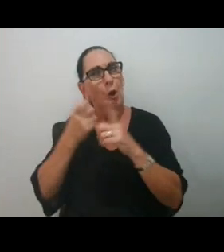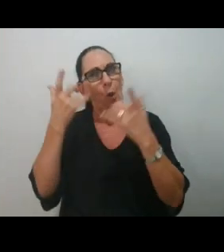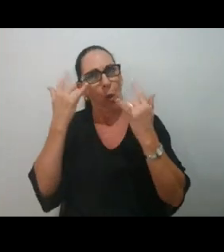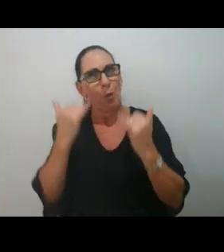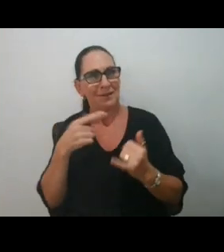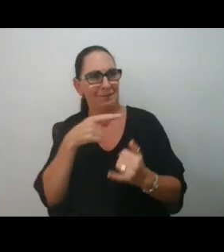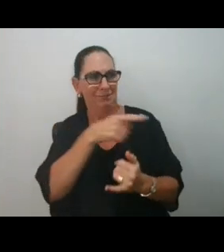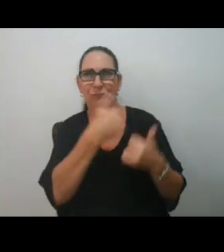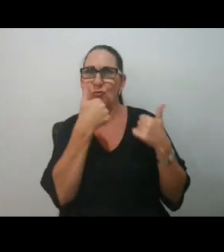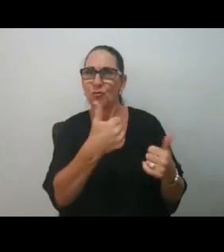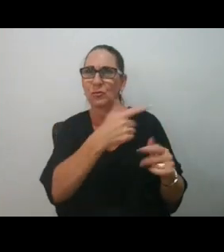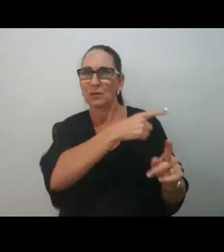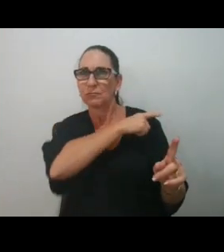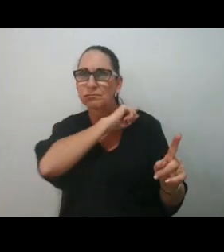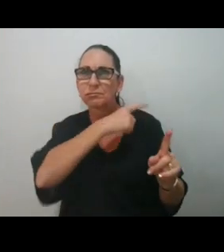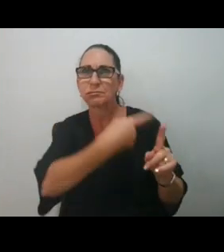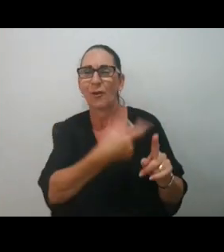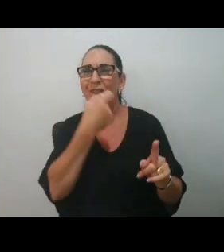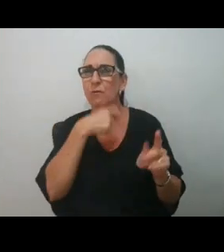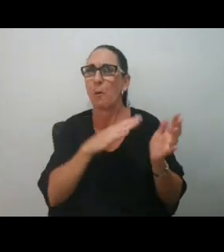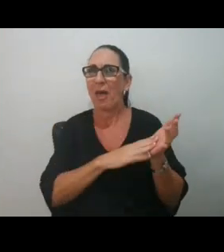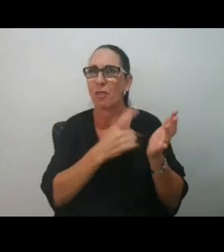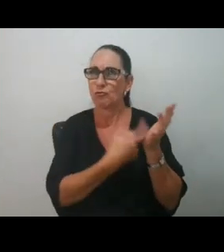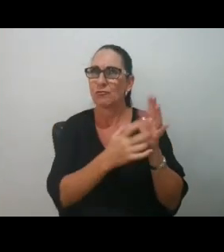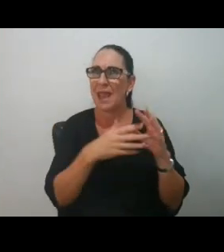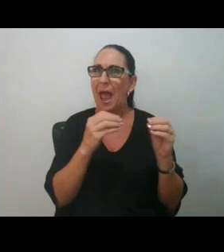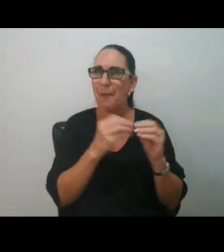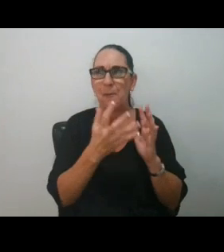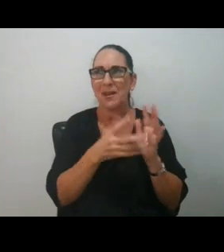rehabilitation which must be taken into account under the Penalties and Sentences